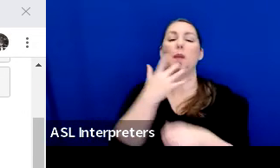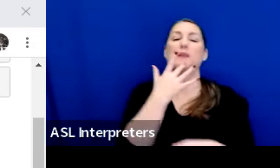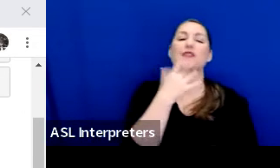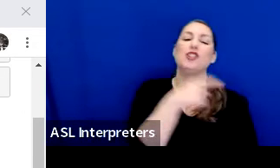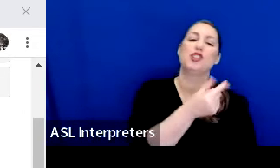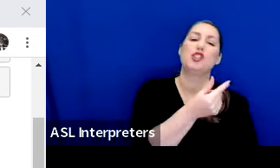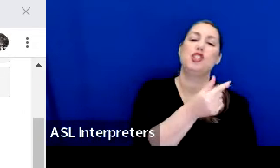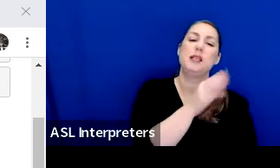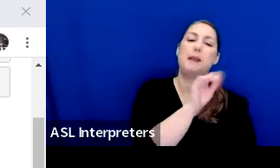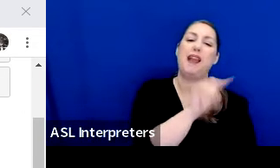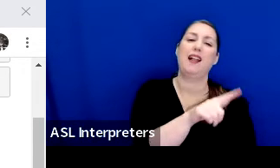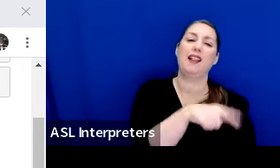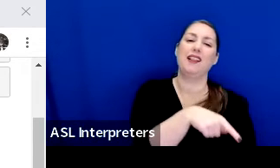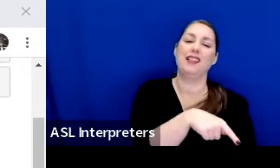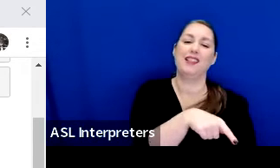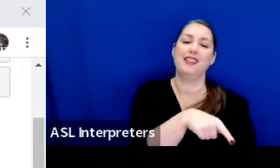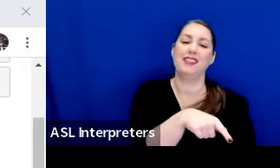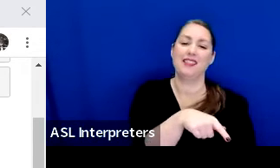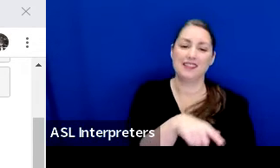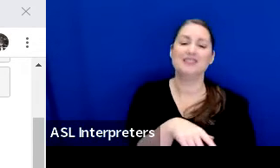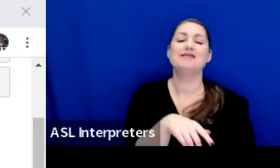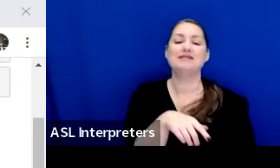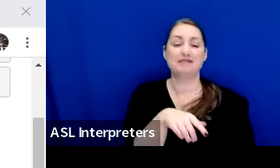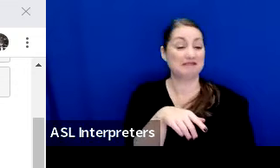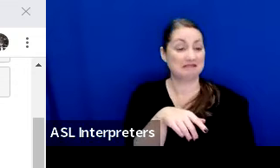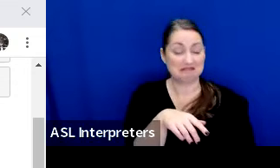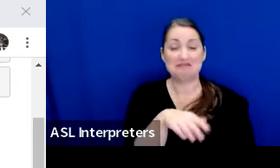So I'm going to put my name and my my email in case you have any questions about what about now